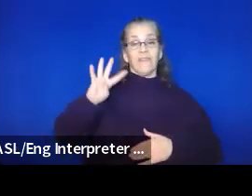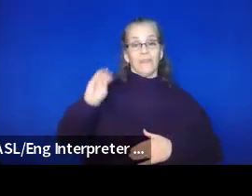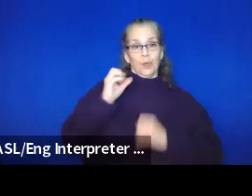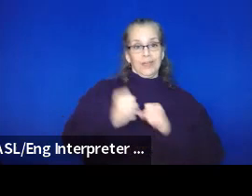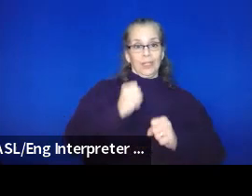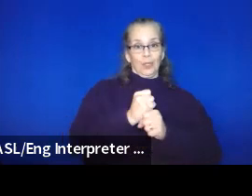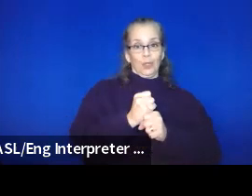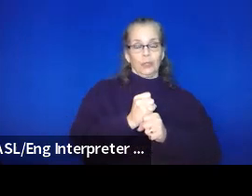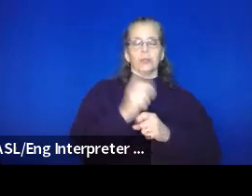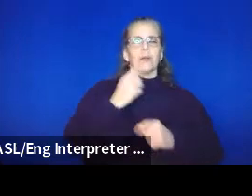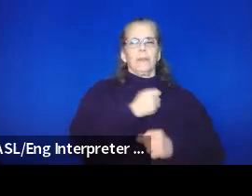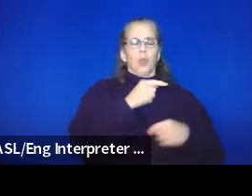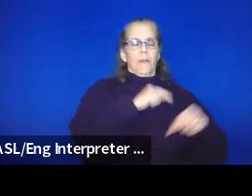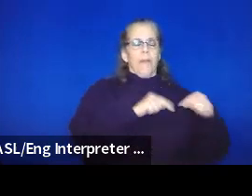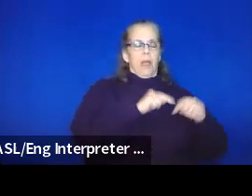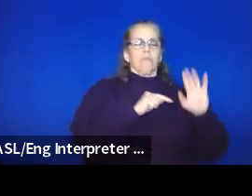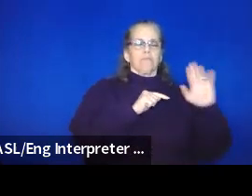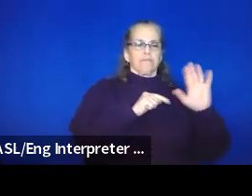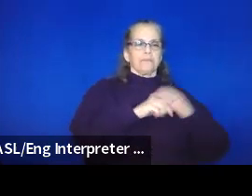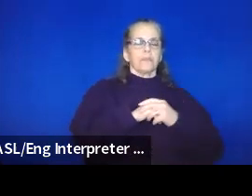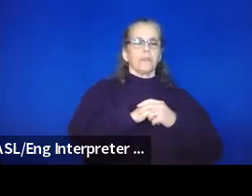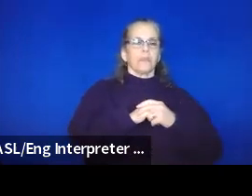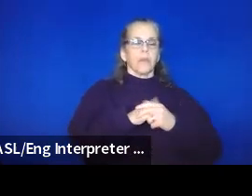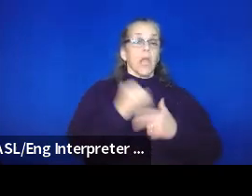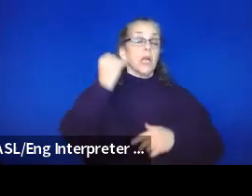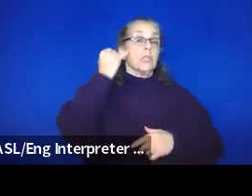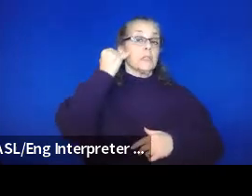back up. Sorry. If we increase hearing ability, if it getting